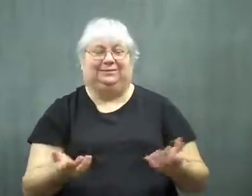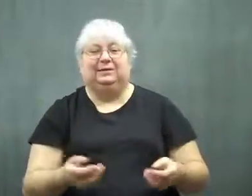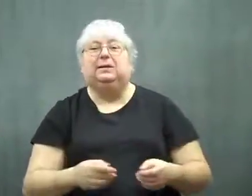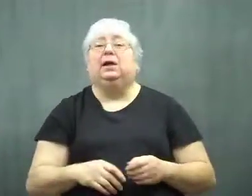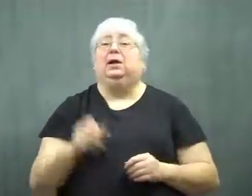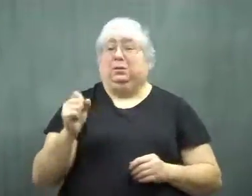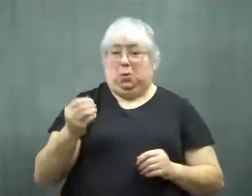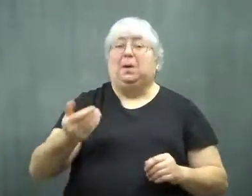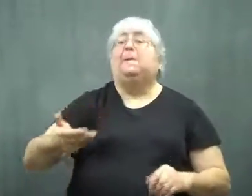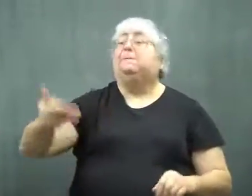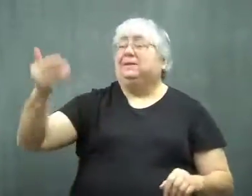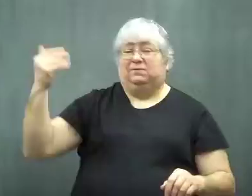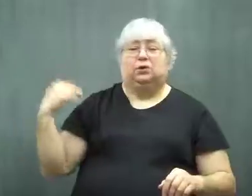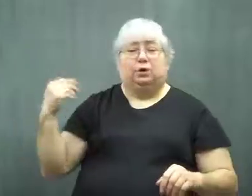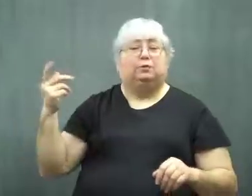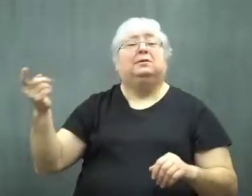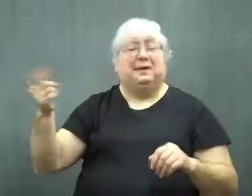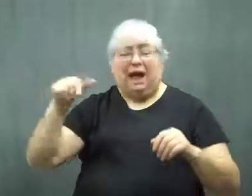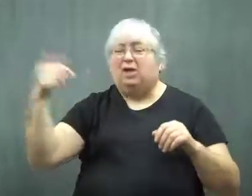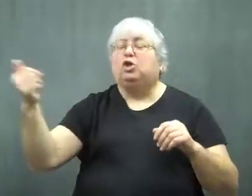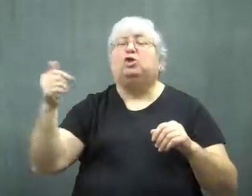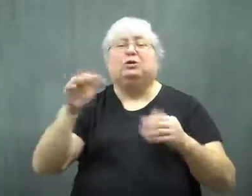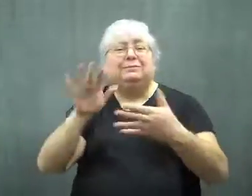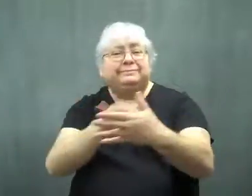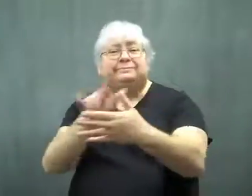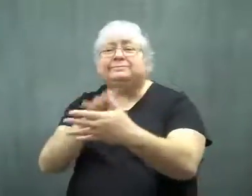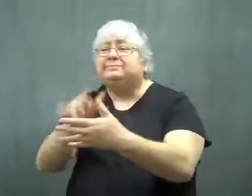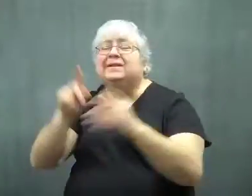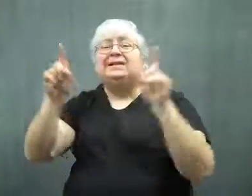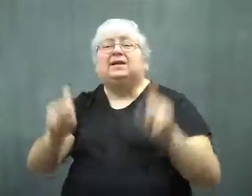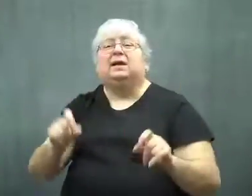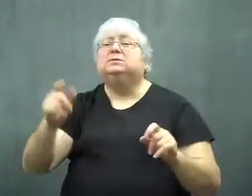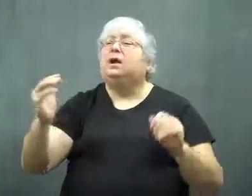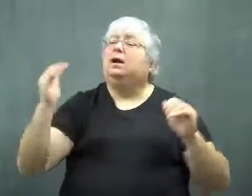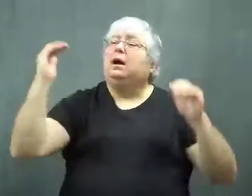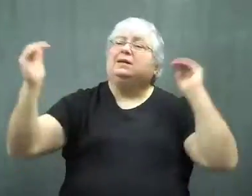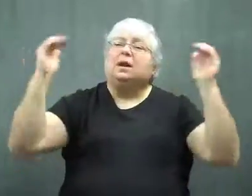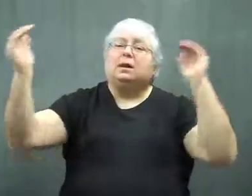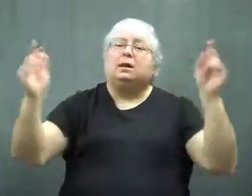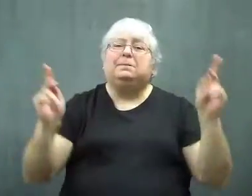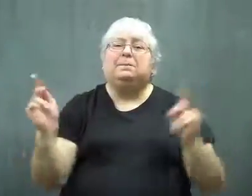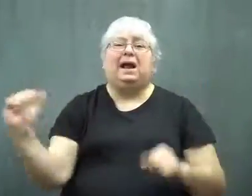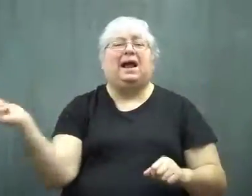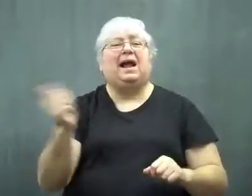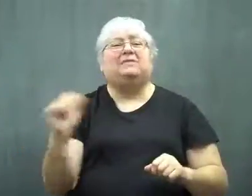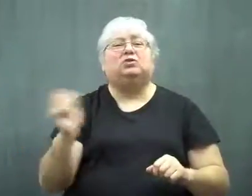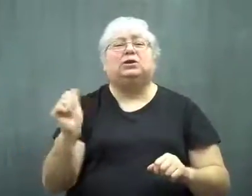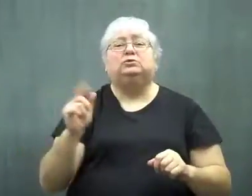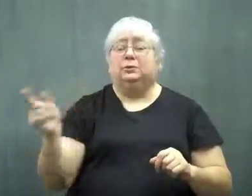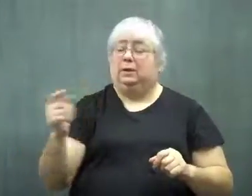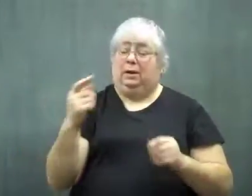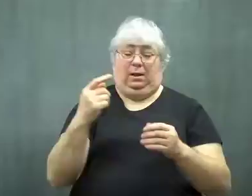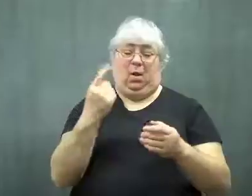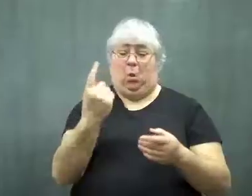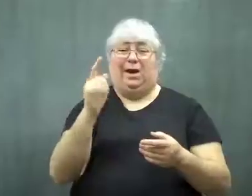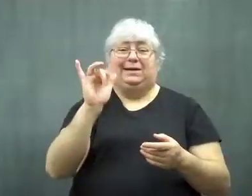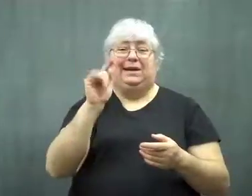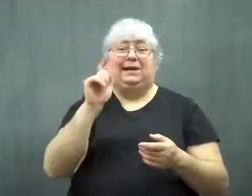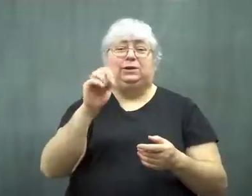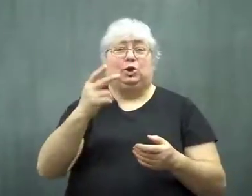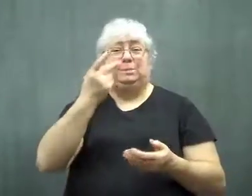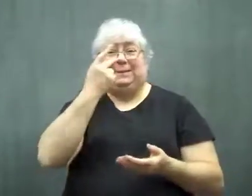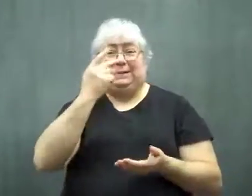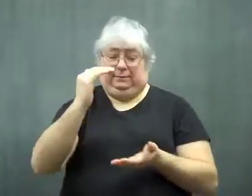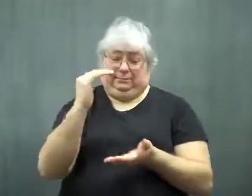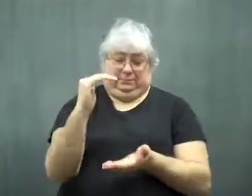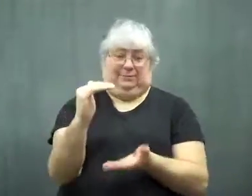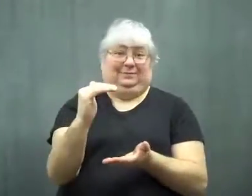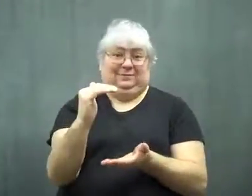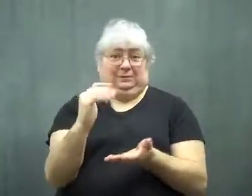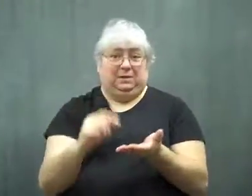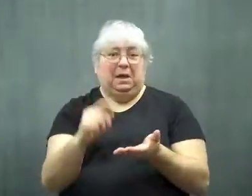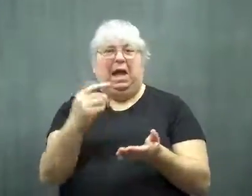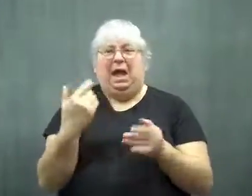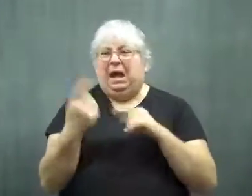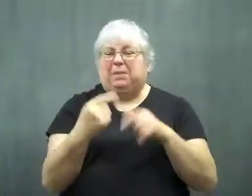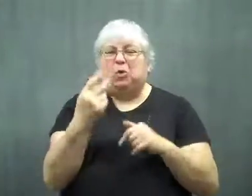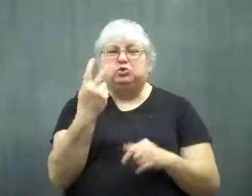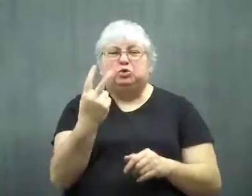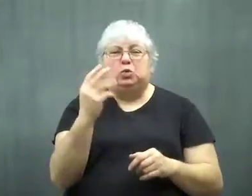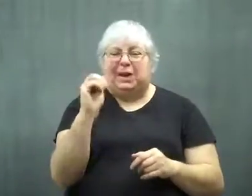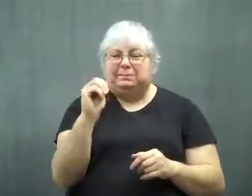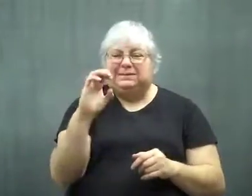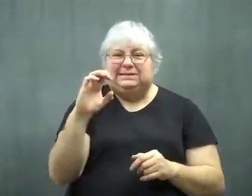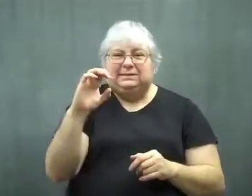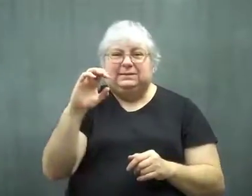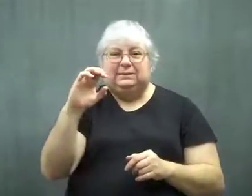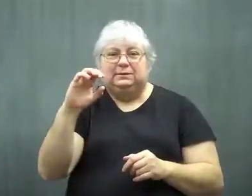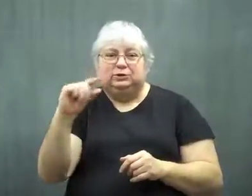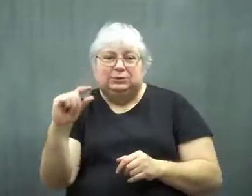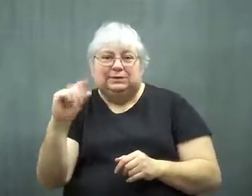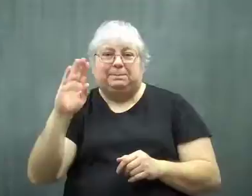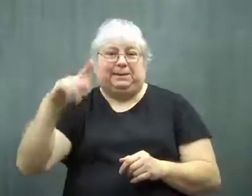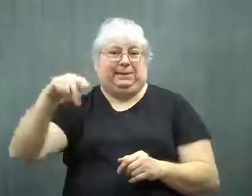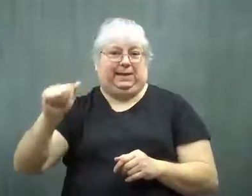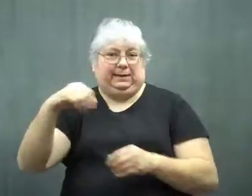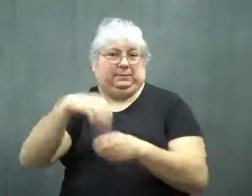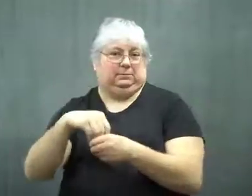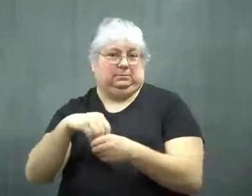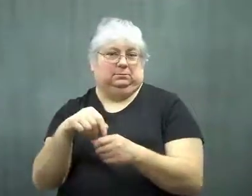Previous research and tests showed that healthy adults averaged 2 mcg of BPA in a liter of urine.